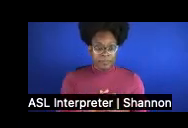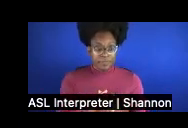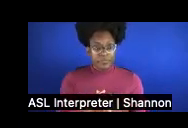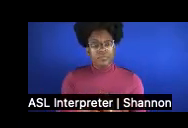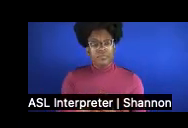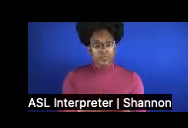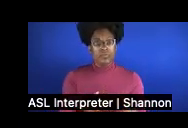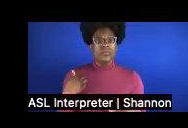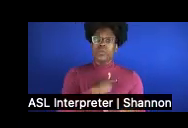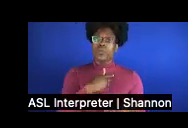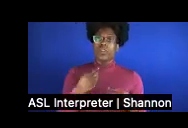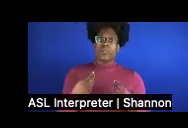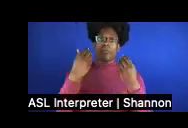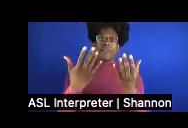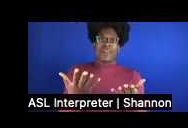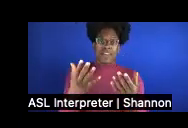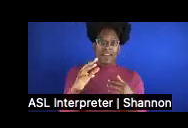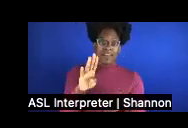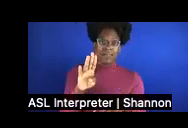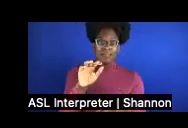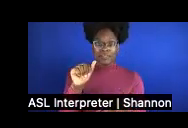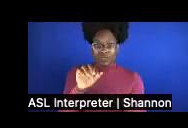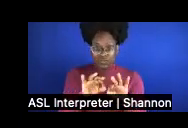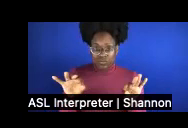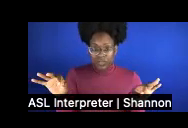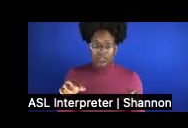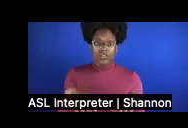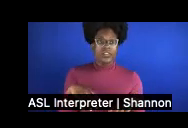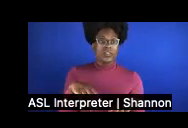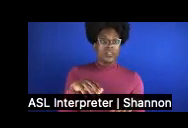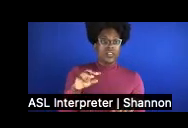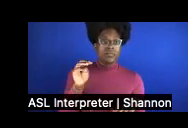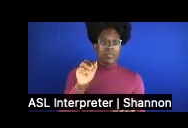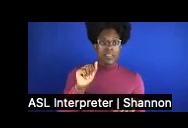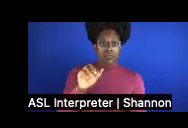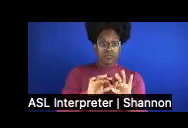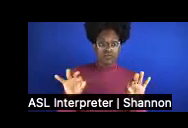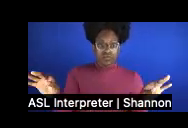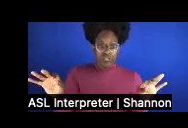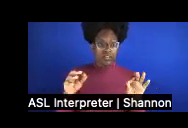several majors, and general education requirements are offered in aesthetics,